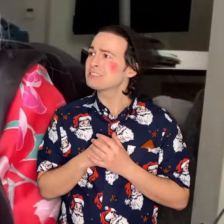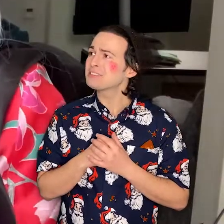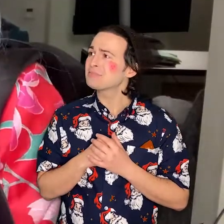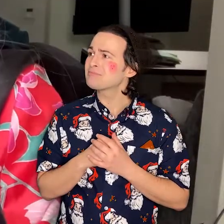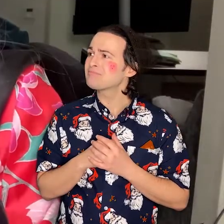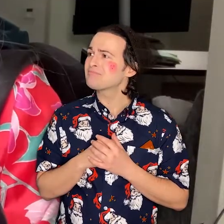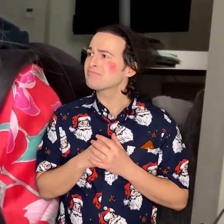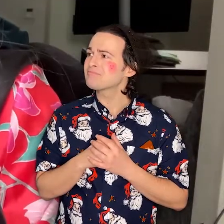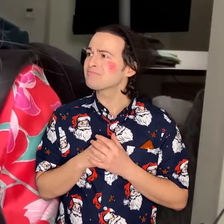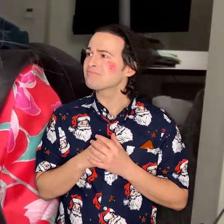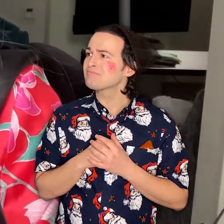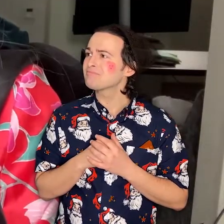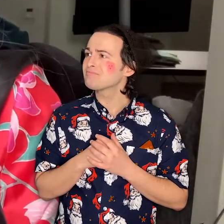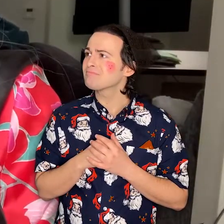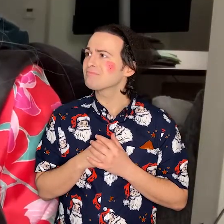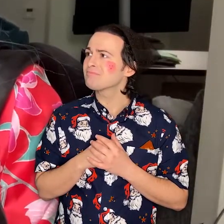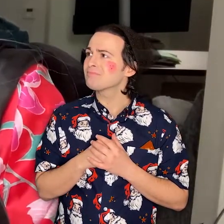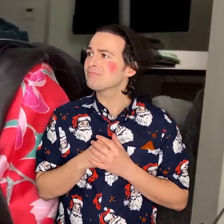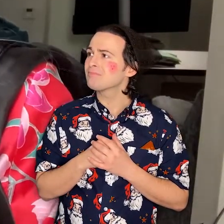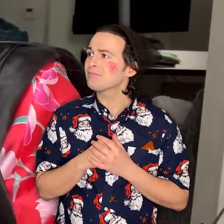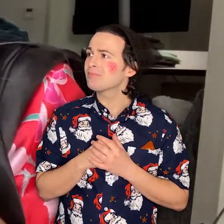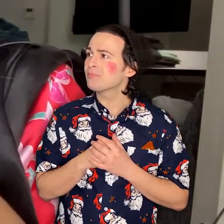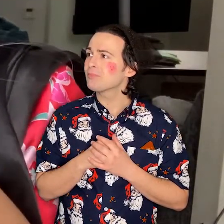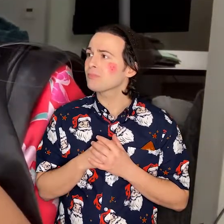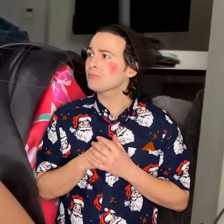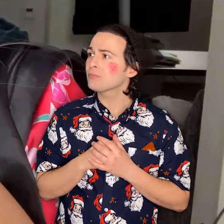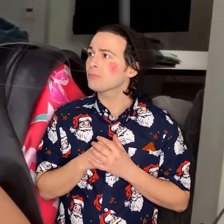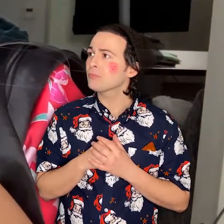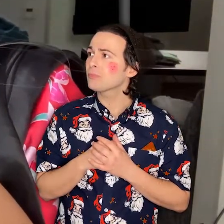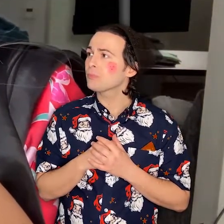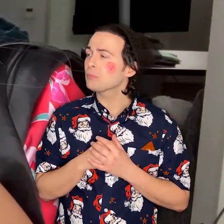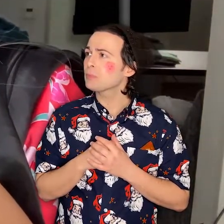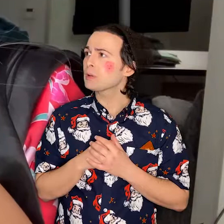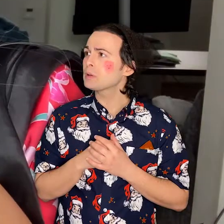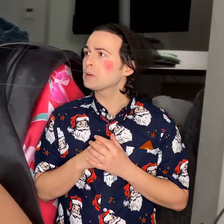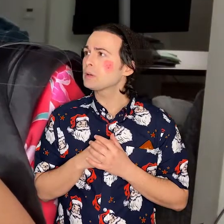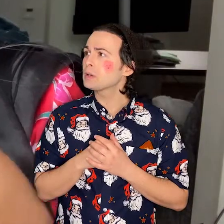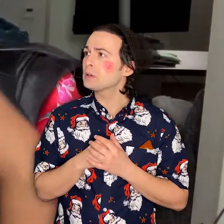trying to outdo each other with their dates but you know who always comes out on top.